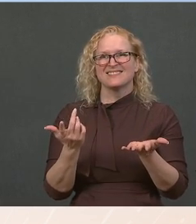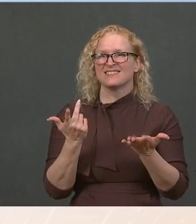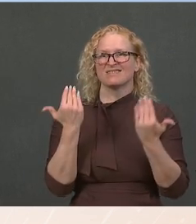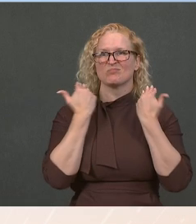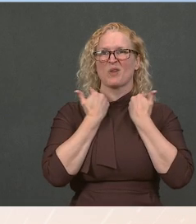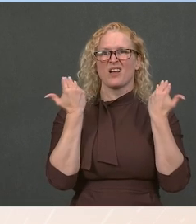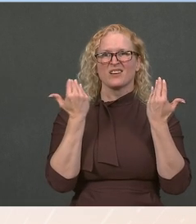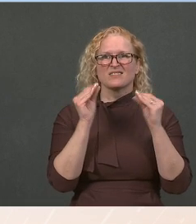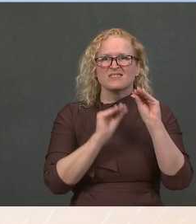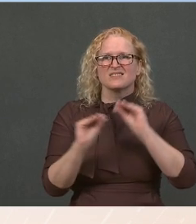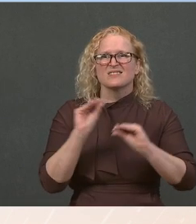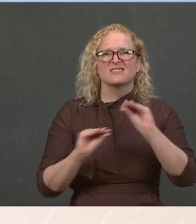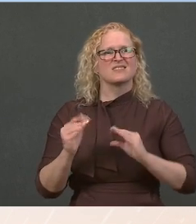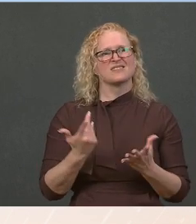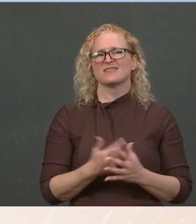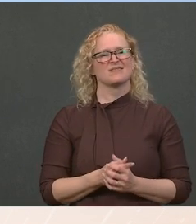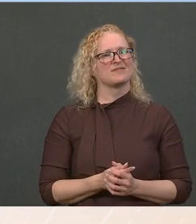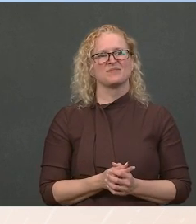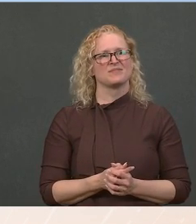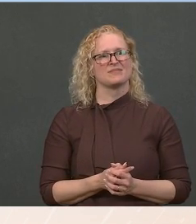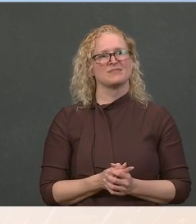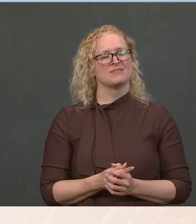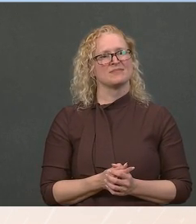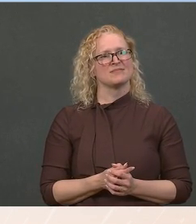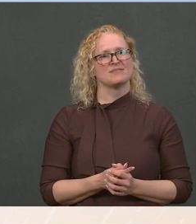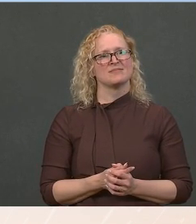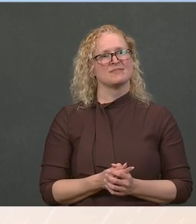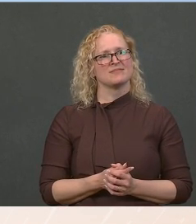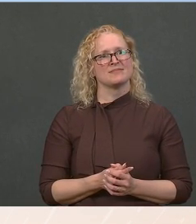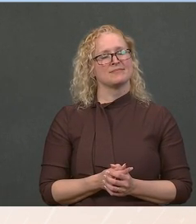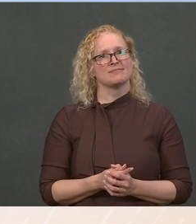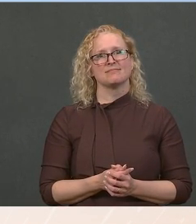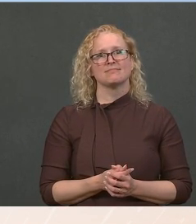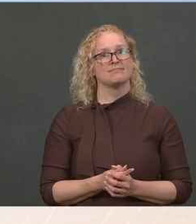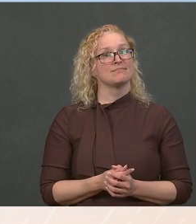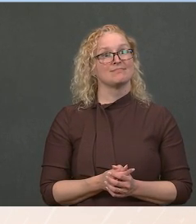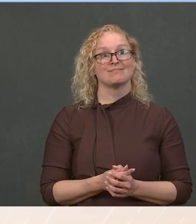to the American public. And so that is the main thing. So -- and the other thing, too, to think about